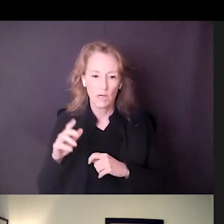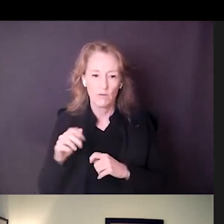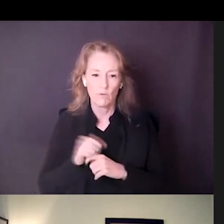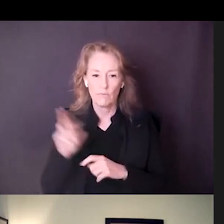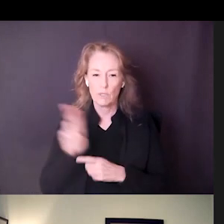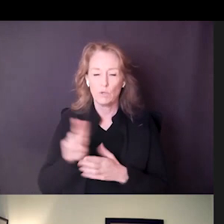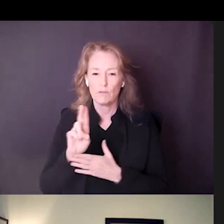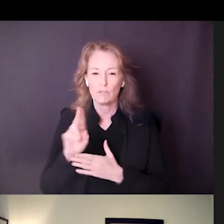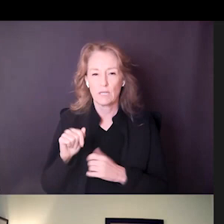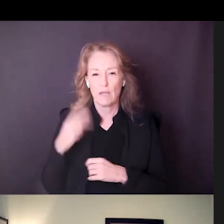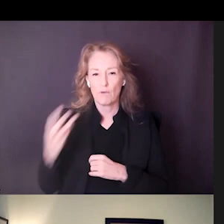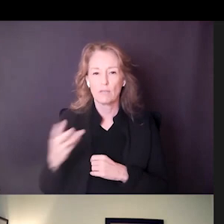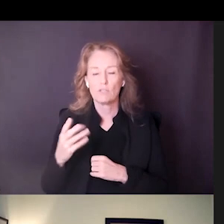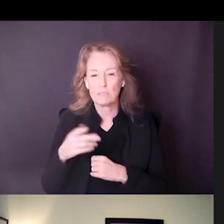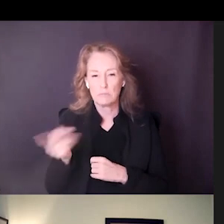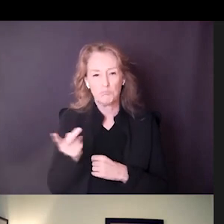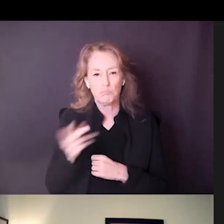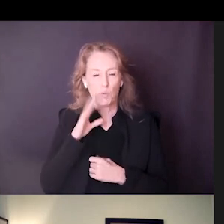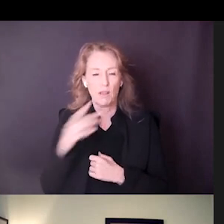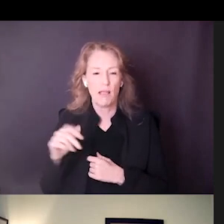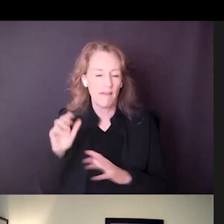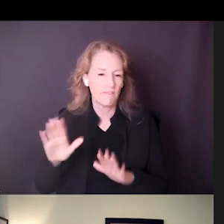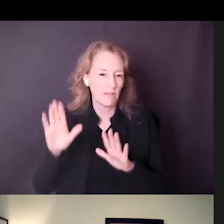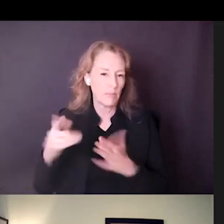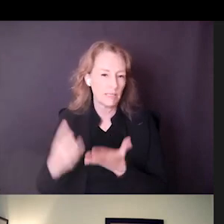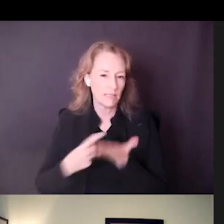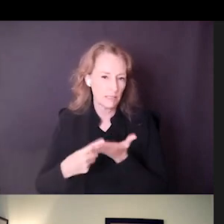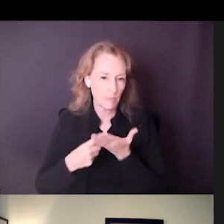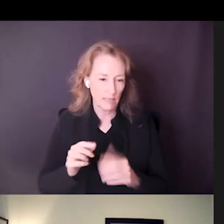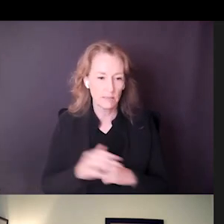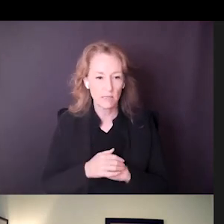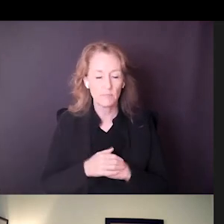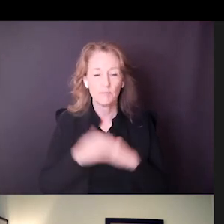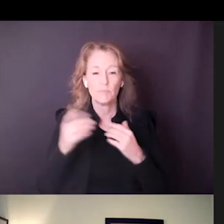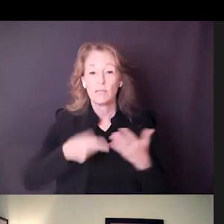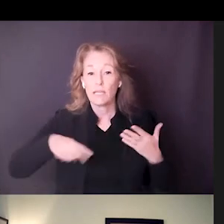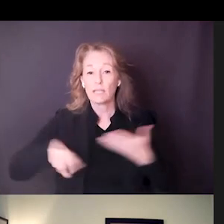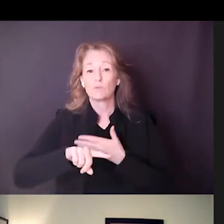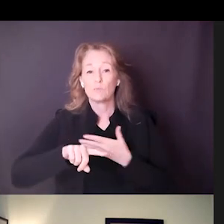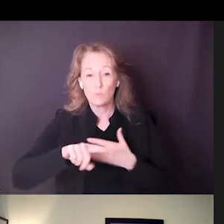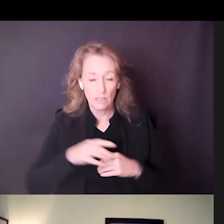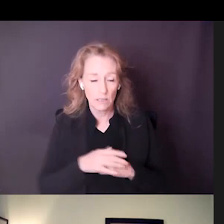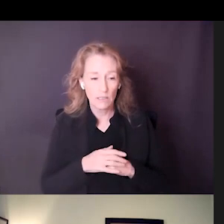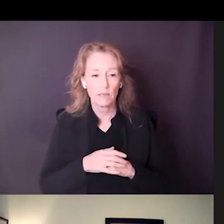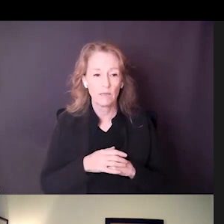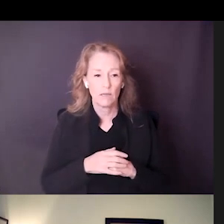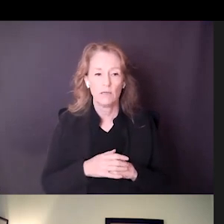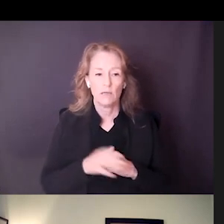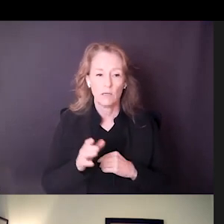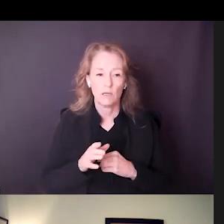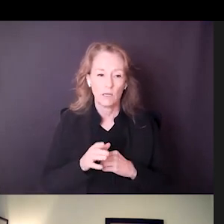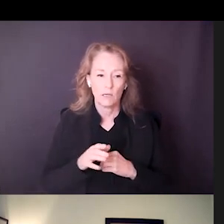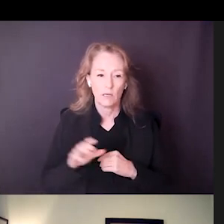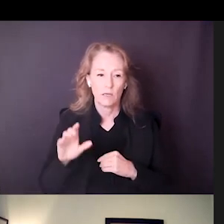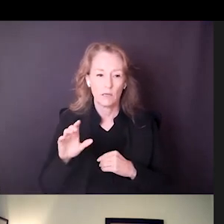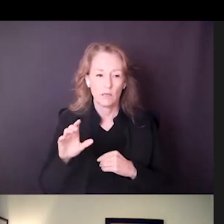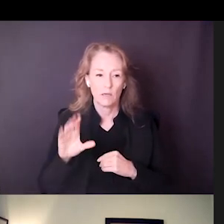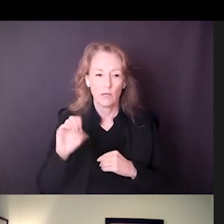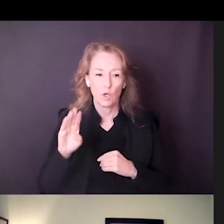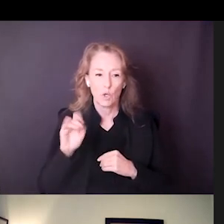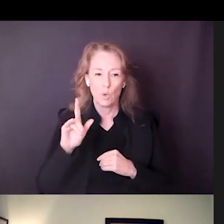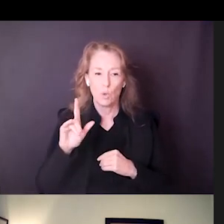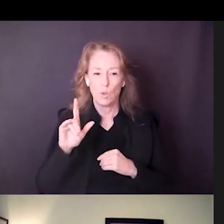COMING UP IN THE FUTURE HERE WE WILL BE JOINED BY COLBIE TO TALK